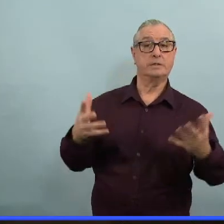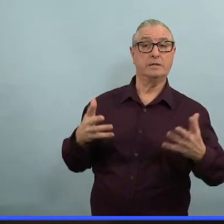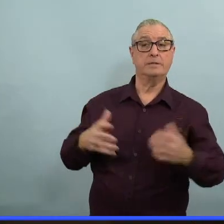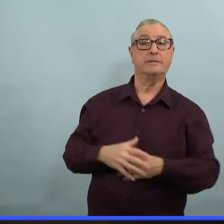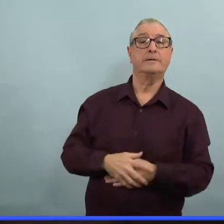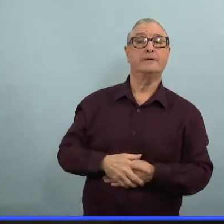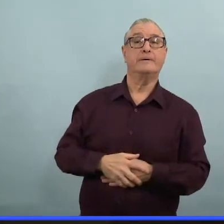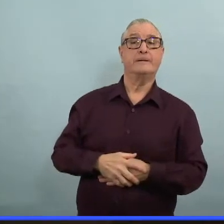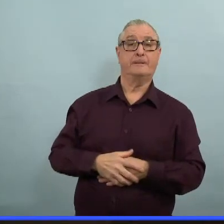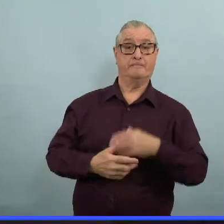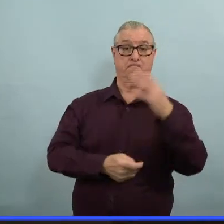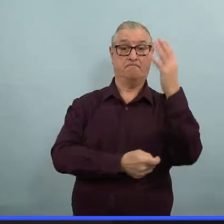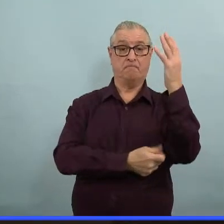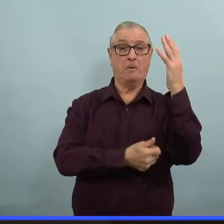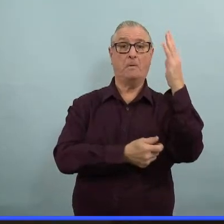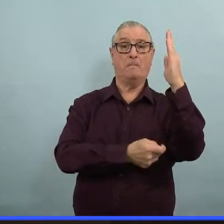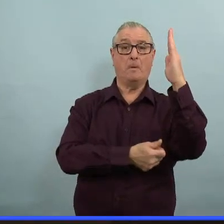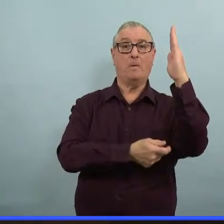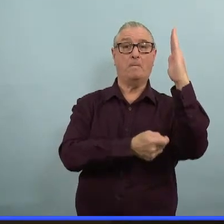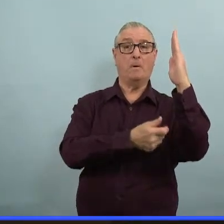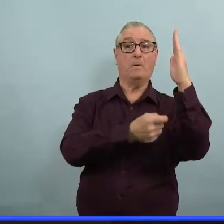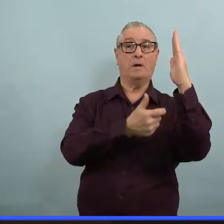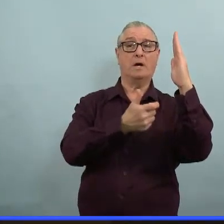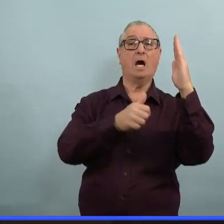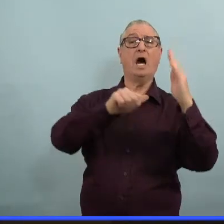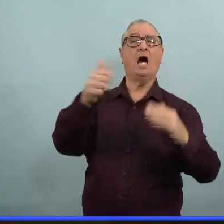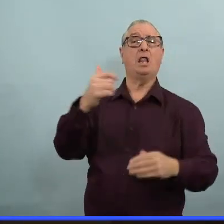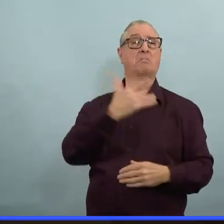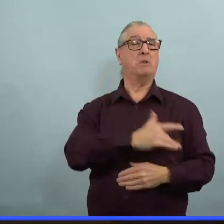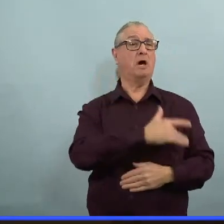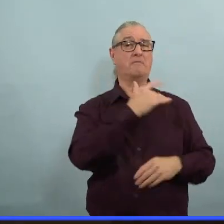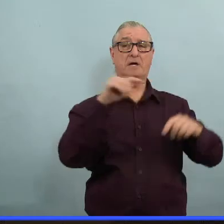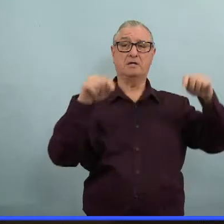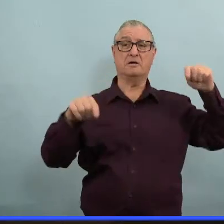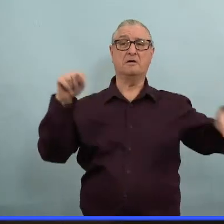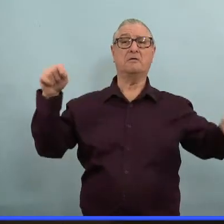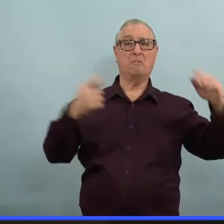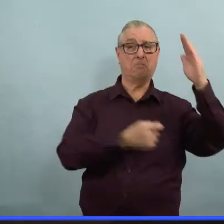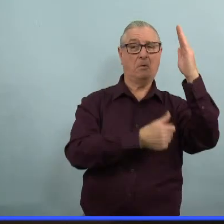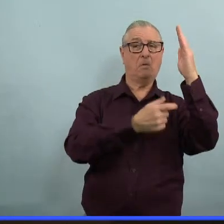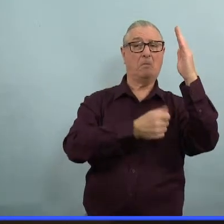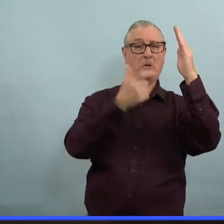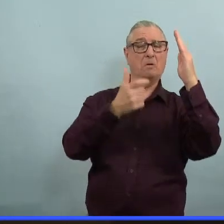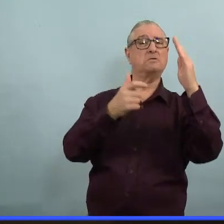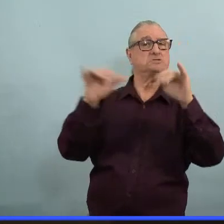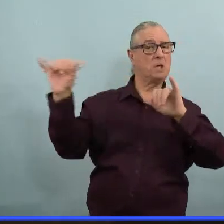um manitobans were able to look at tangible stats and see that infections were on a